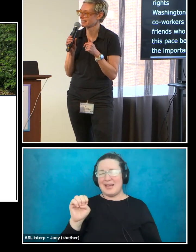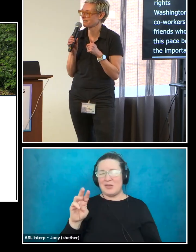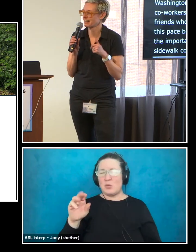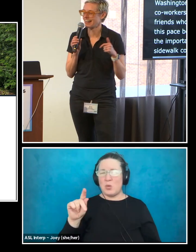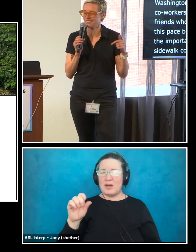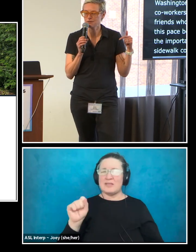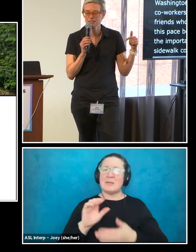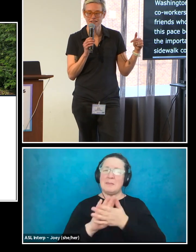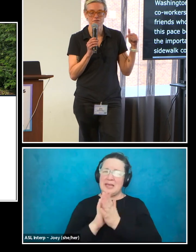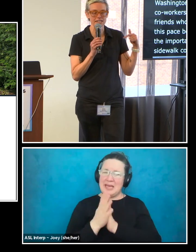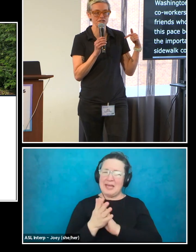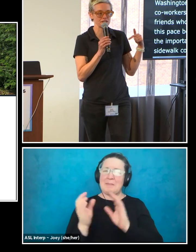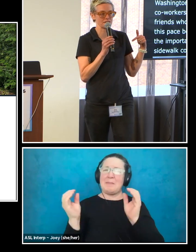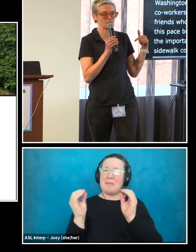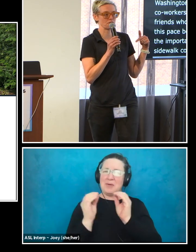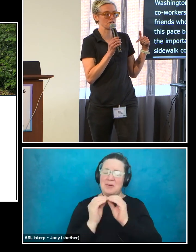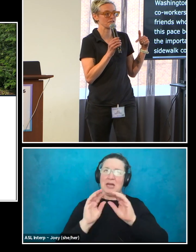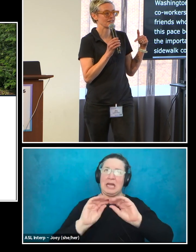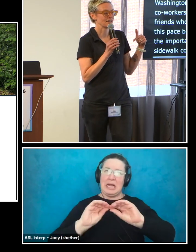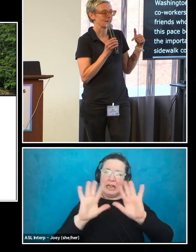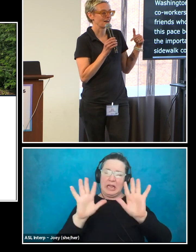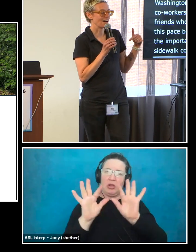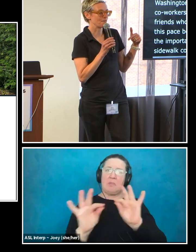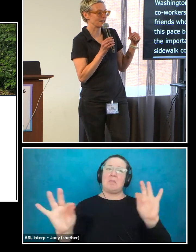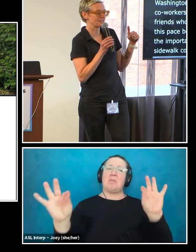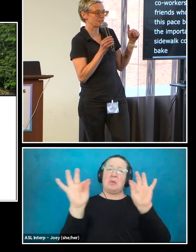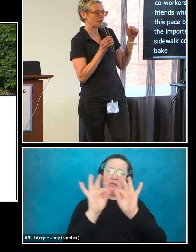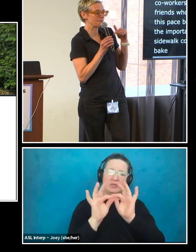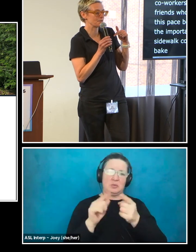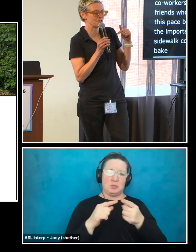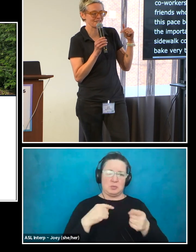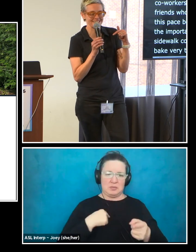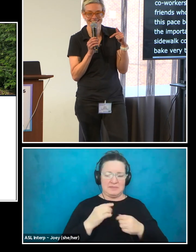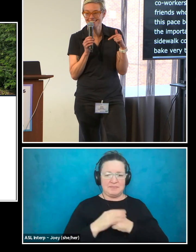and I'm going to have someone then read Crystal's quote. Um, and describe to me, you can start